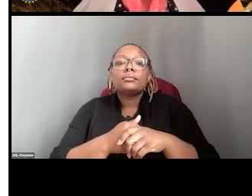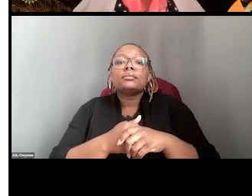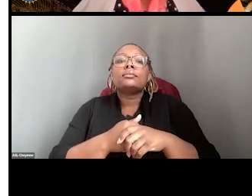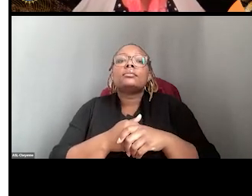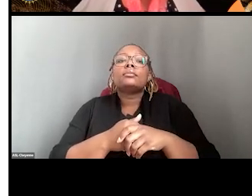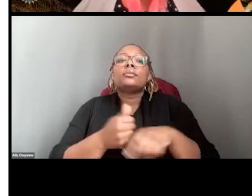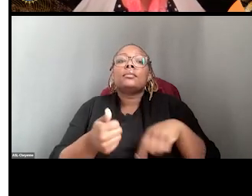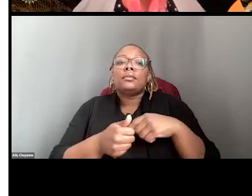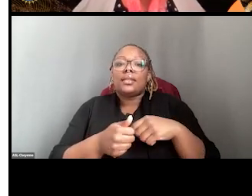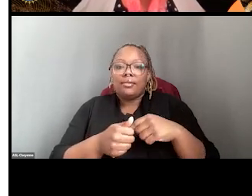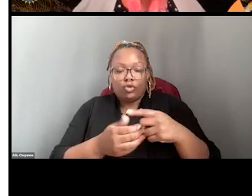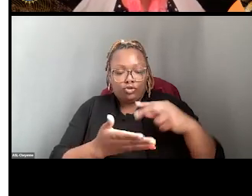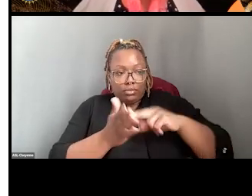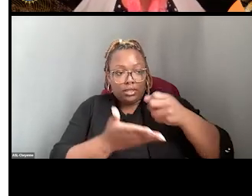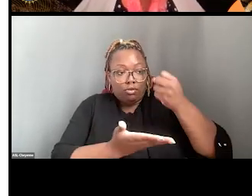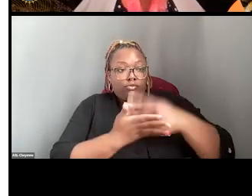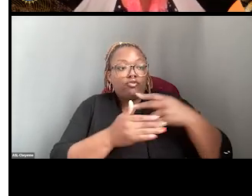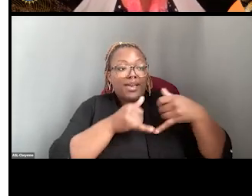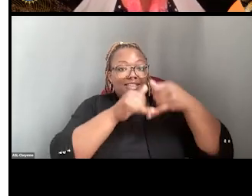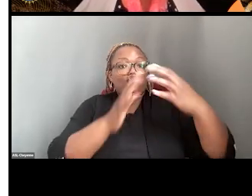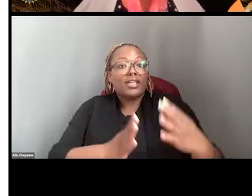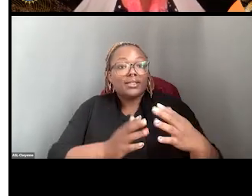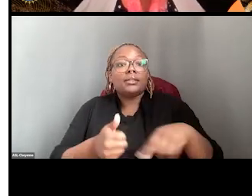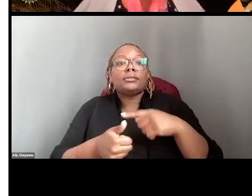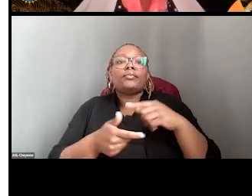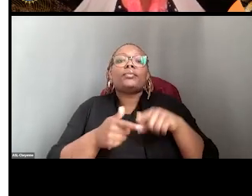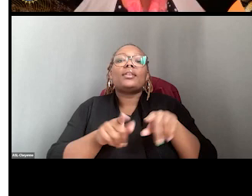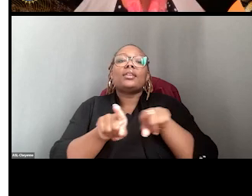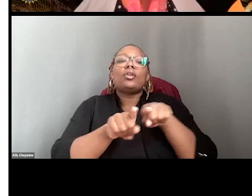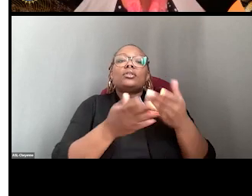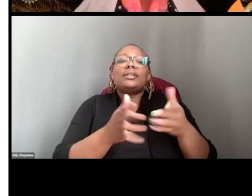There are also items such as significant changes in methods or procedures.